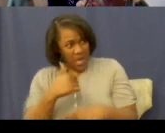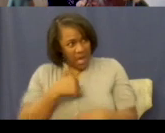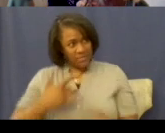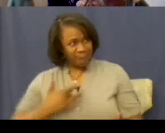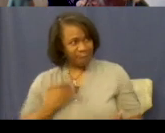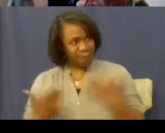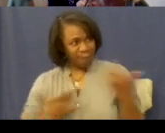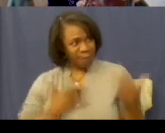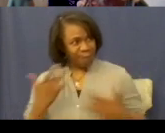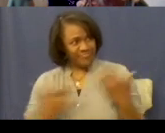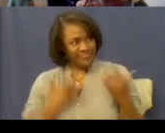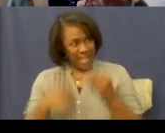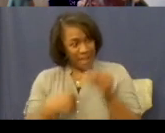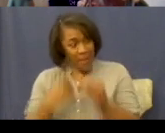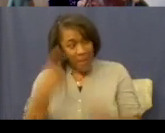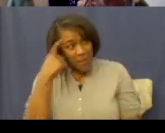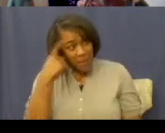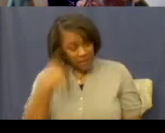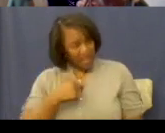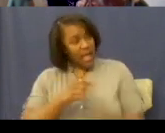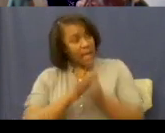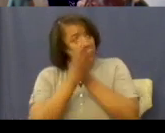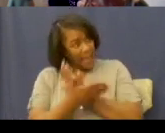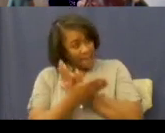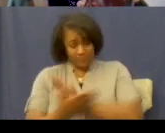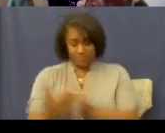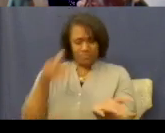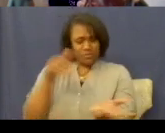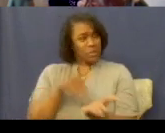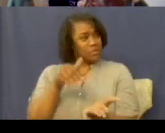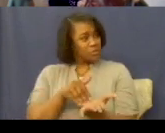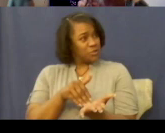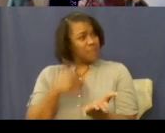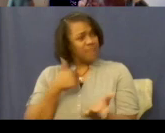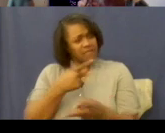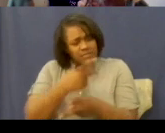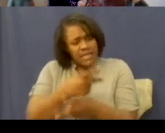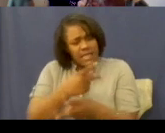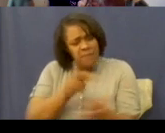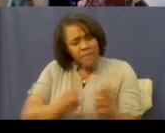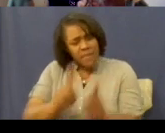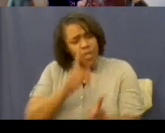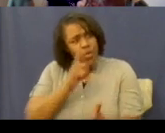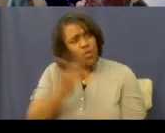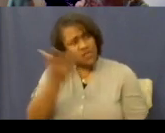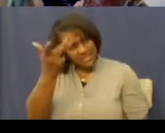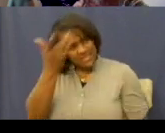and became a doctor who takes care of people who have sicknesses of their brains.